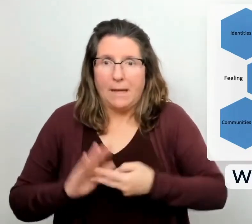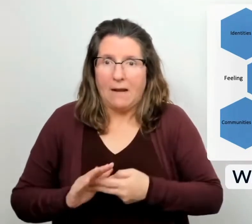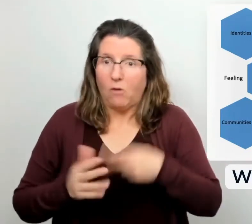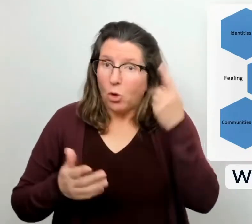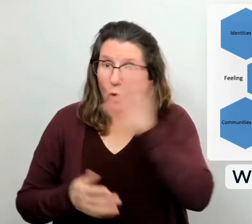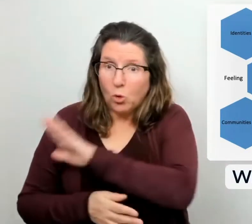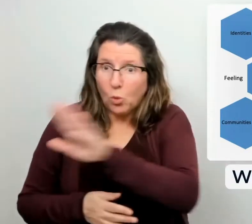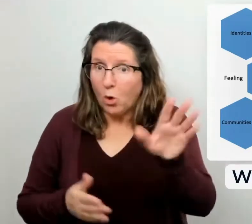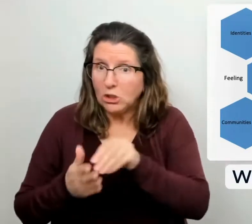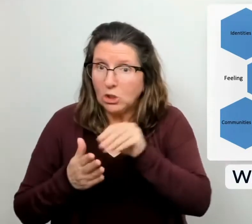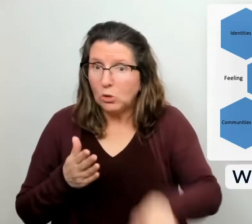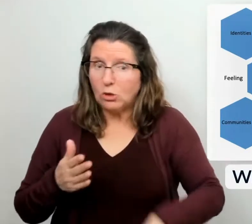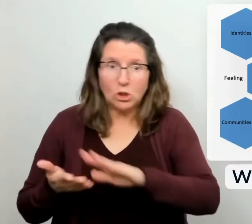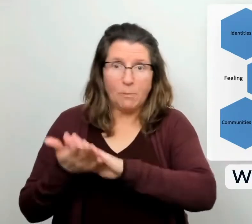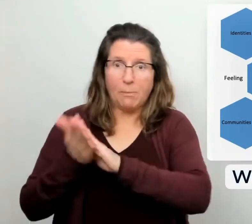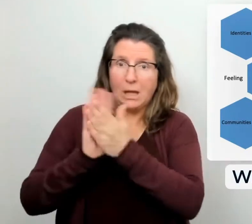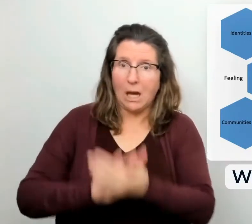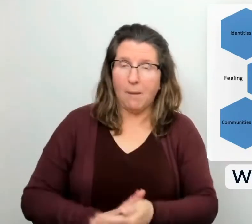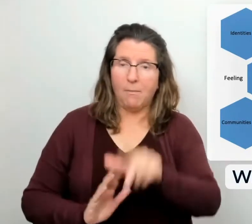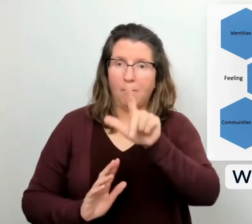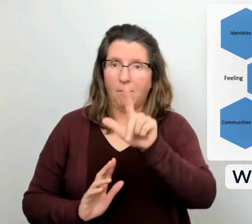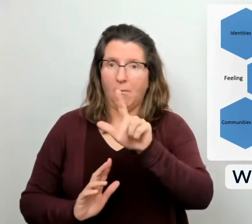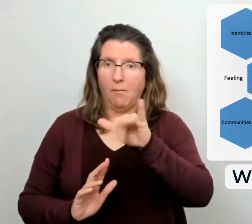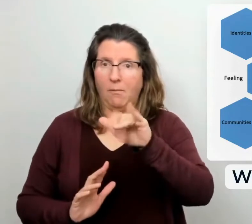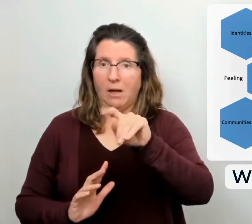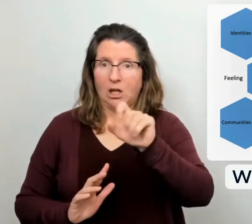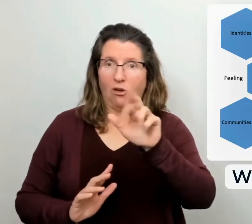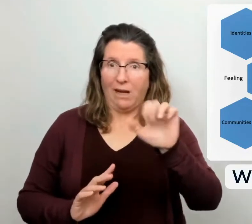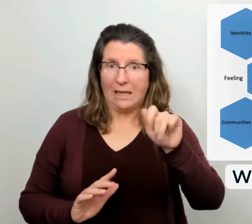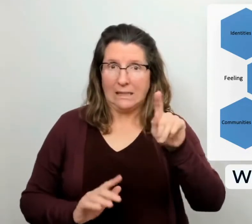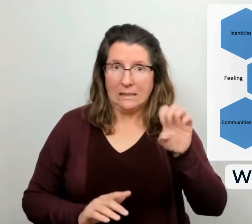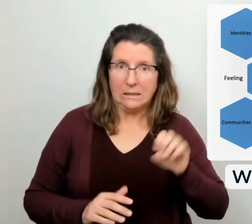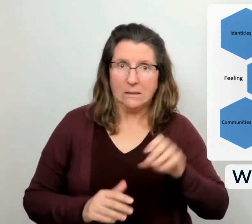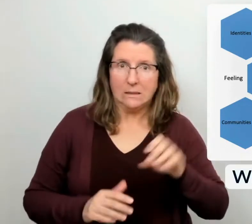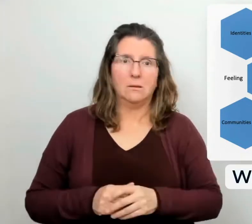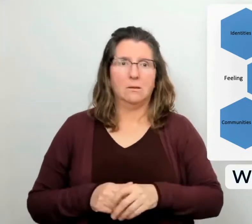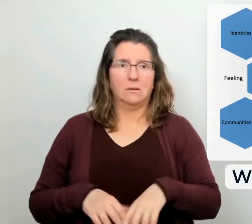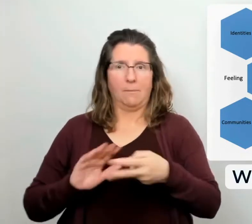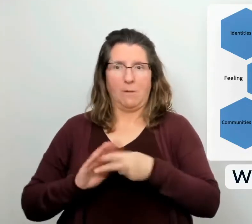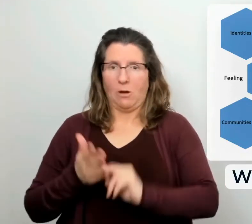So what does that mean for you when considering developing literacy skills for your students?